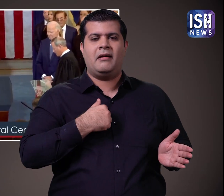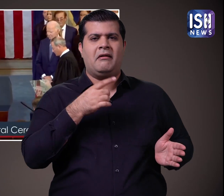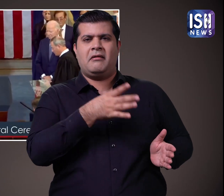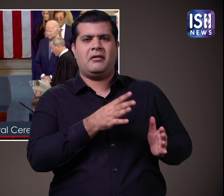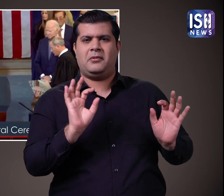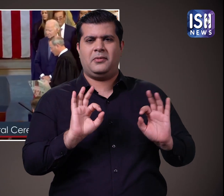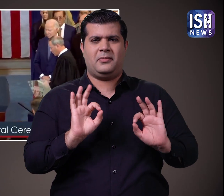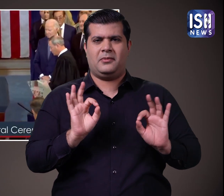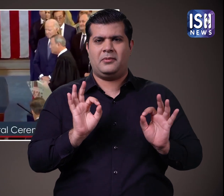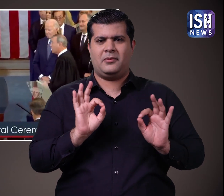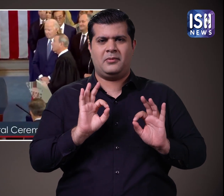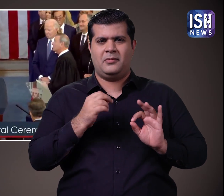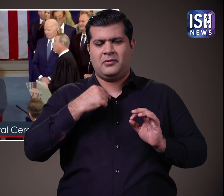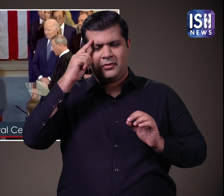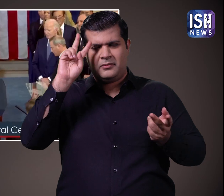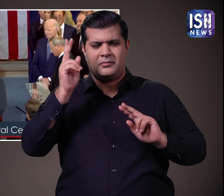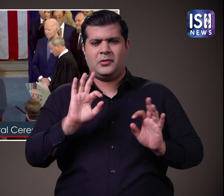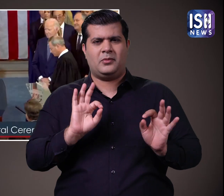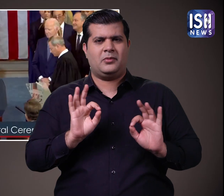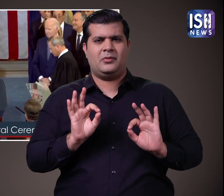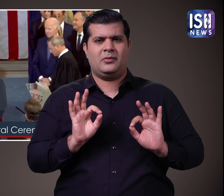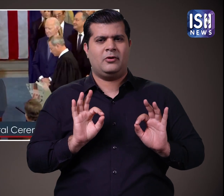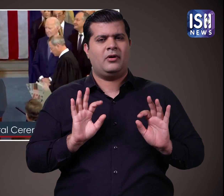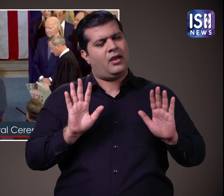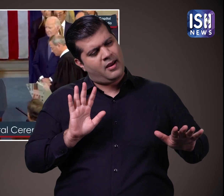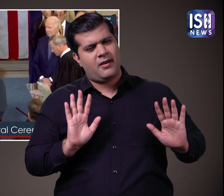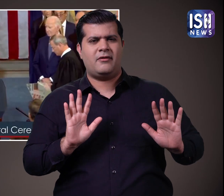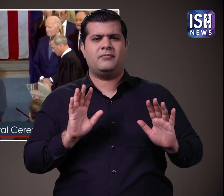Trump has not lost his faith in the Bible.